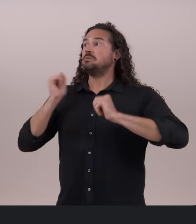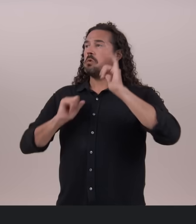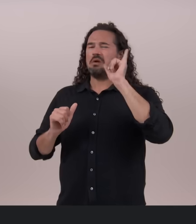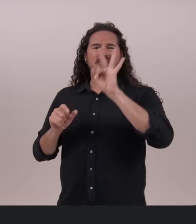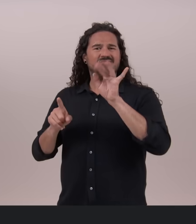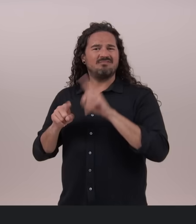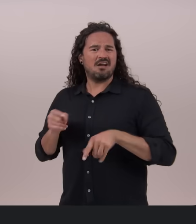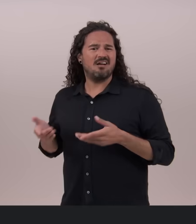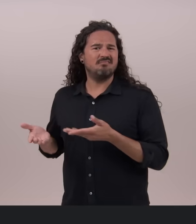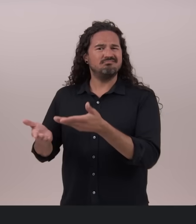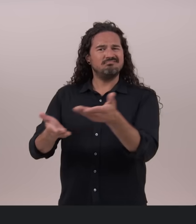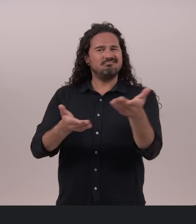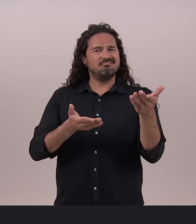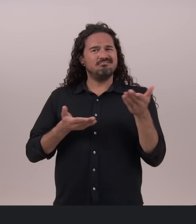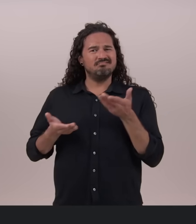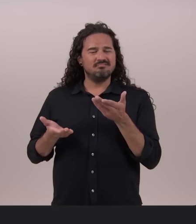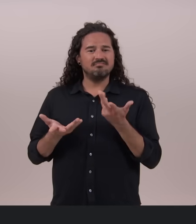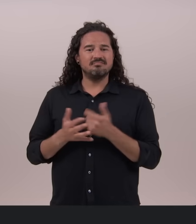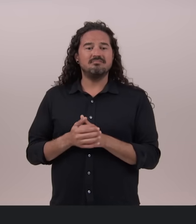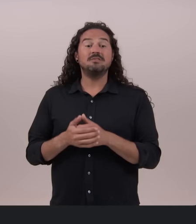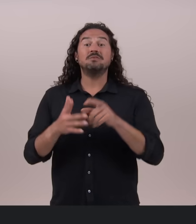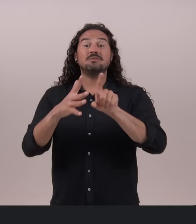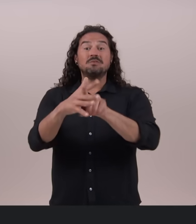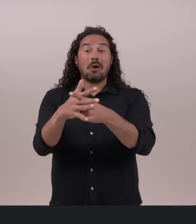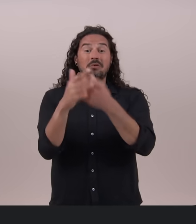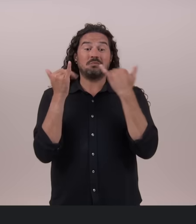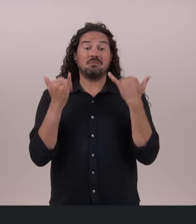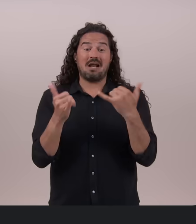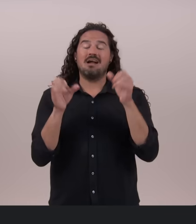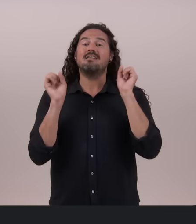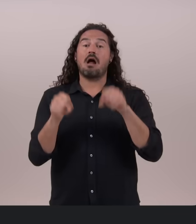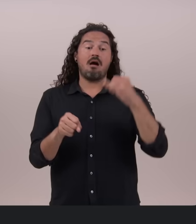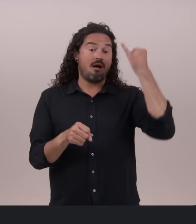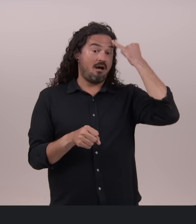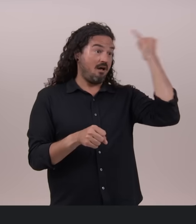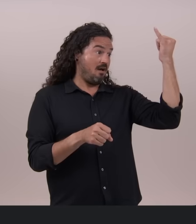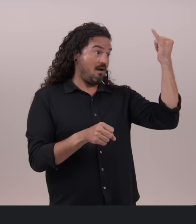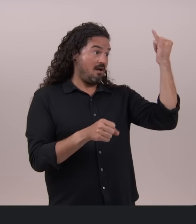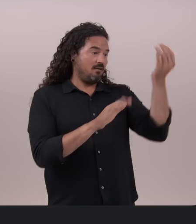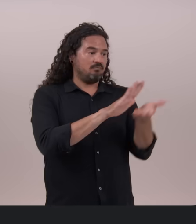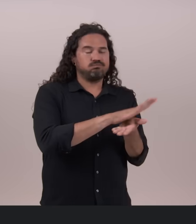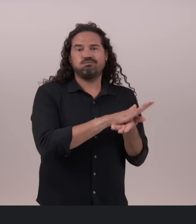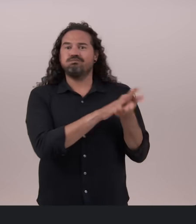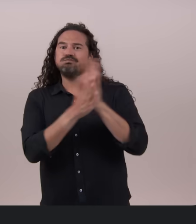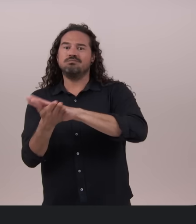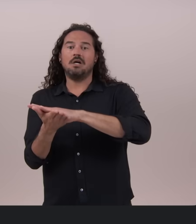So starting today, you can go from an idea to an Android app